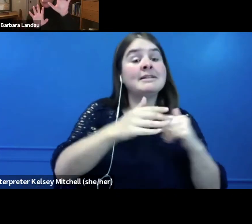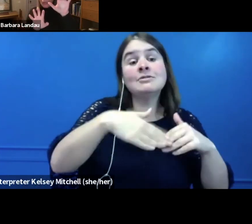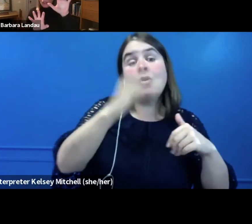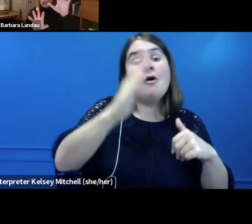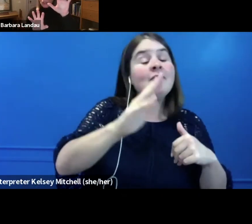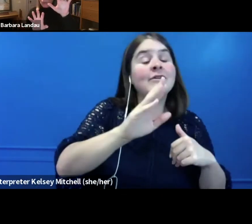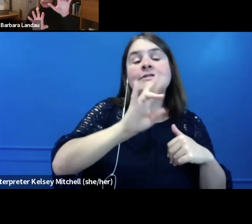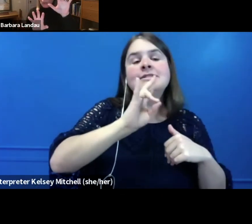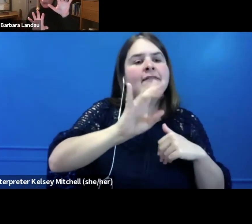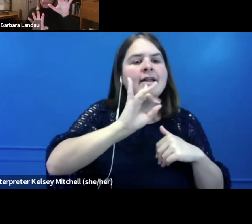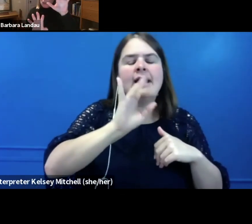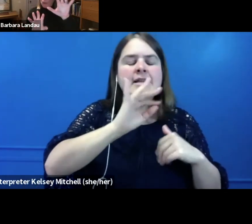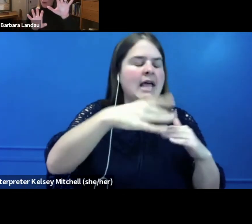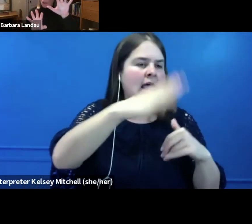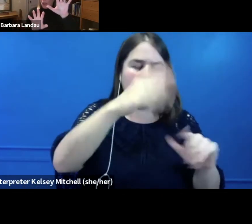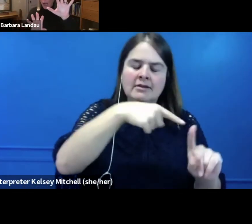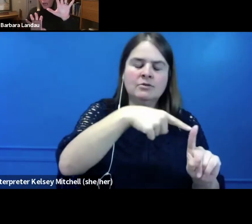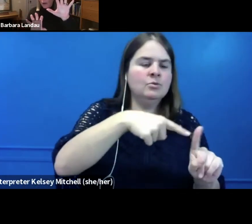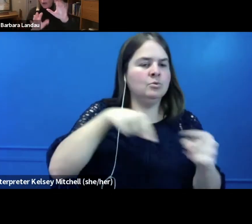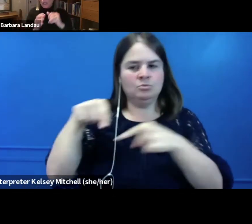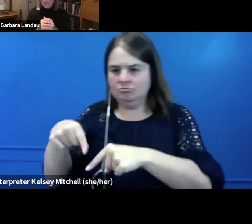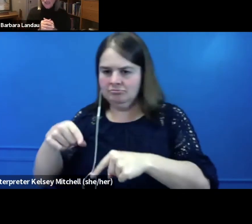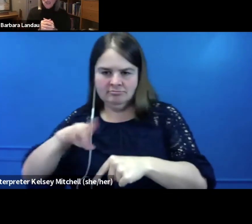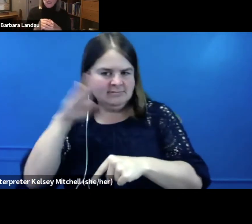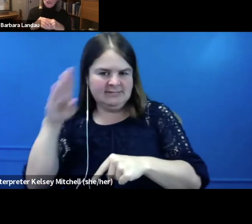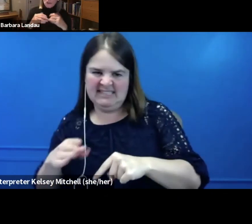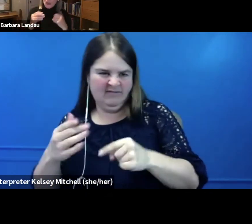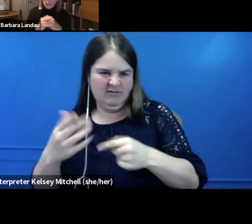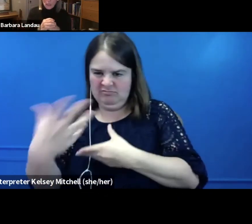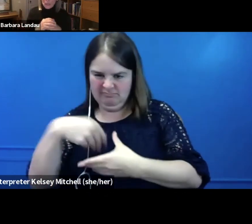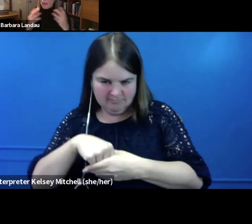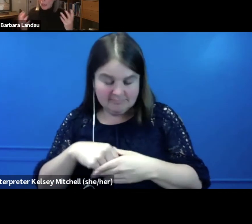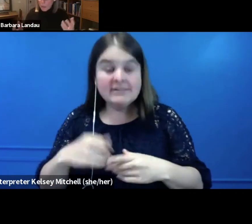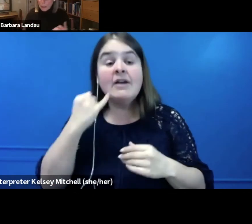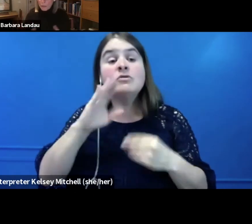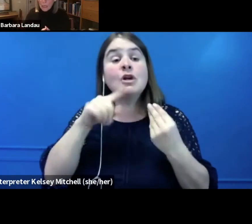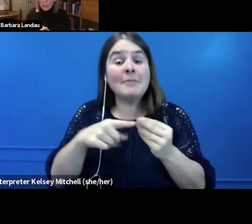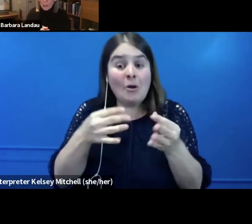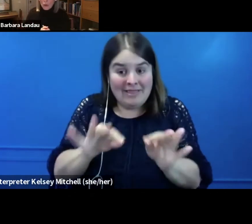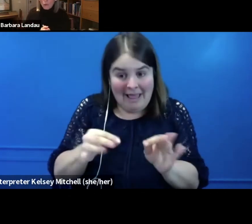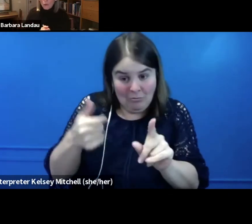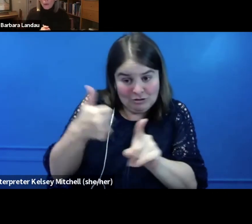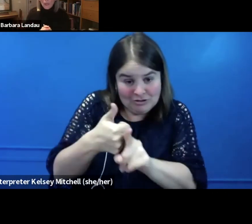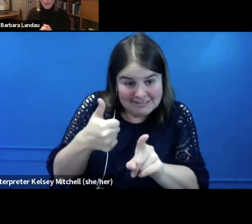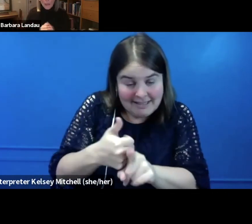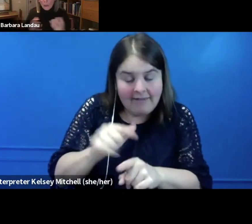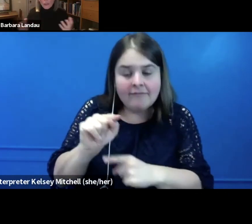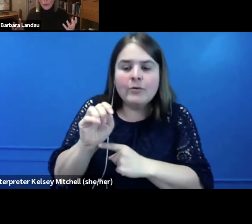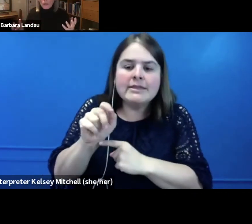relationships between different parts of a hierarchy constructing some aspects of